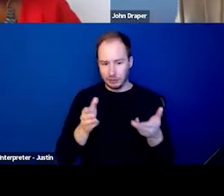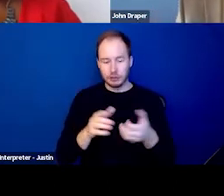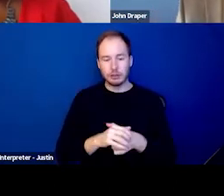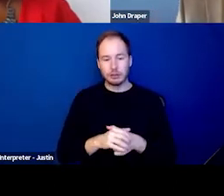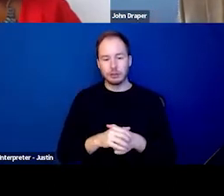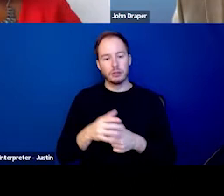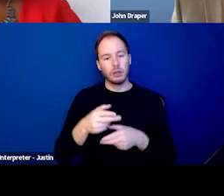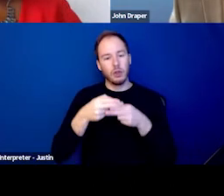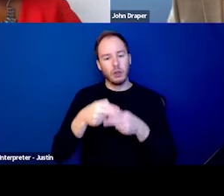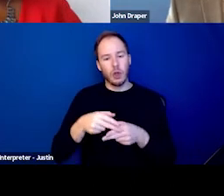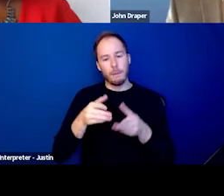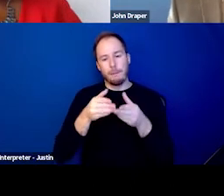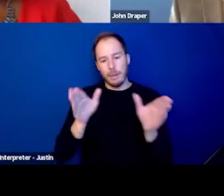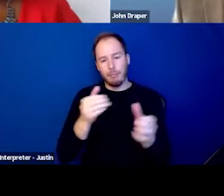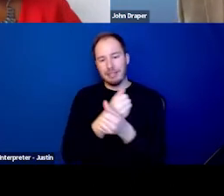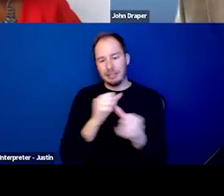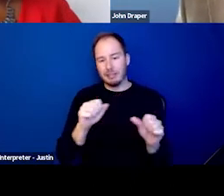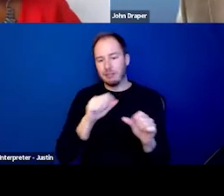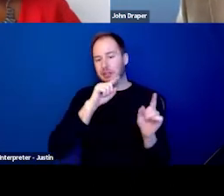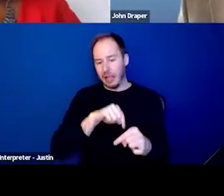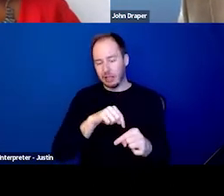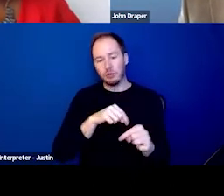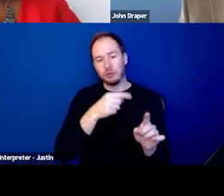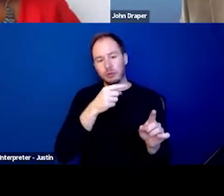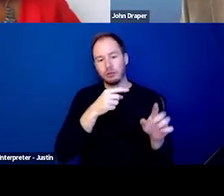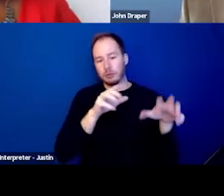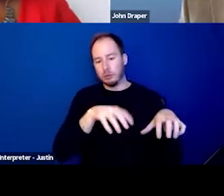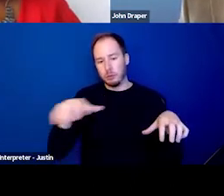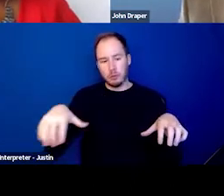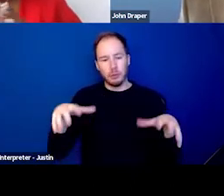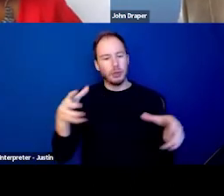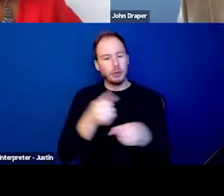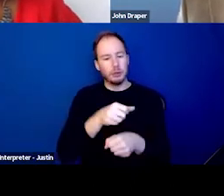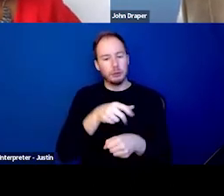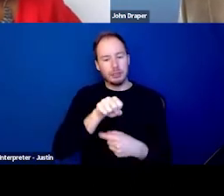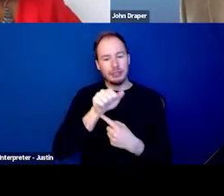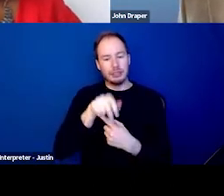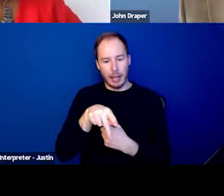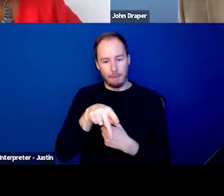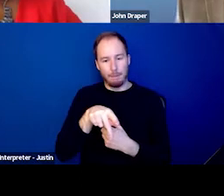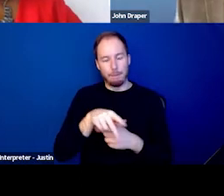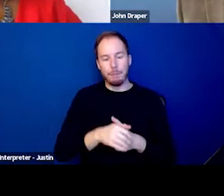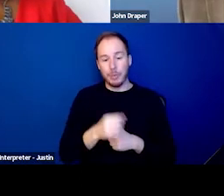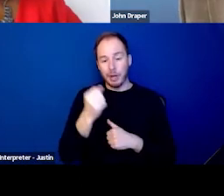are called public safety answering points, PSAPs, but they're mostly informal.